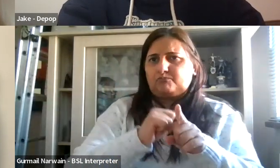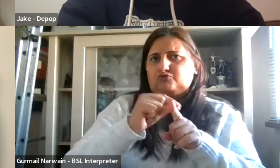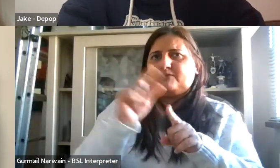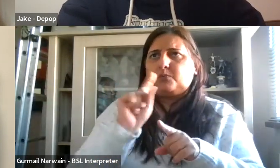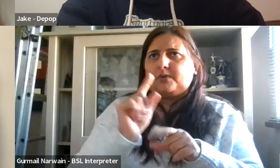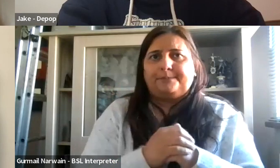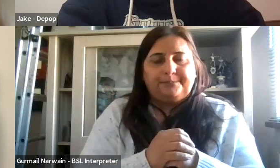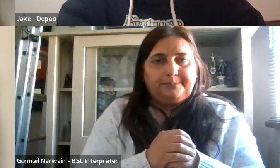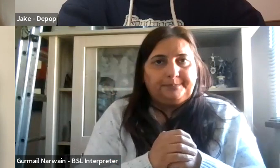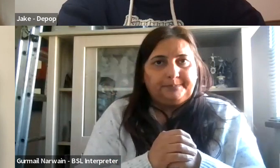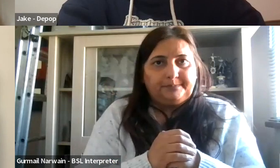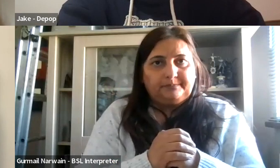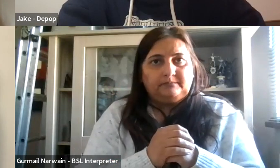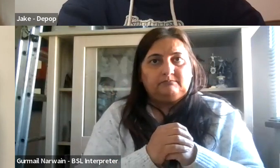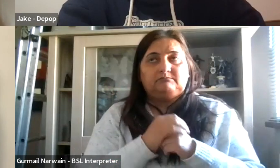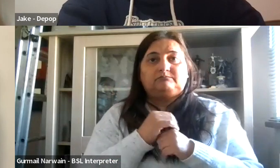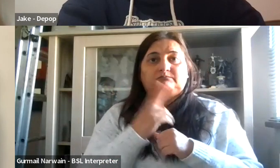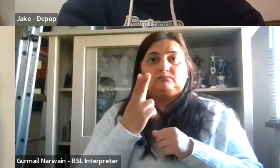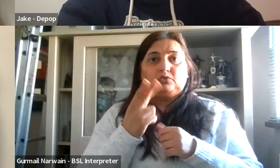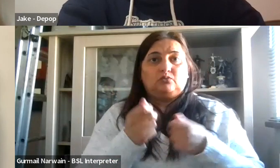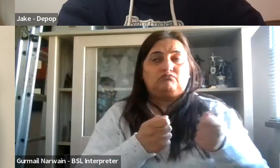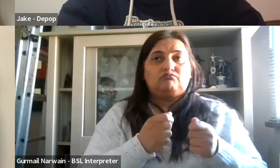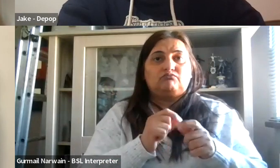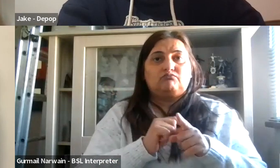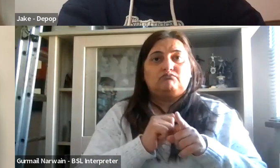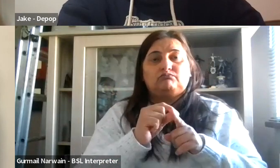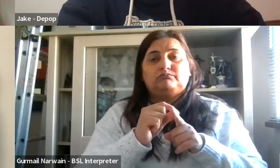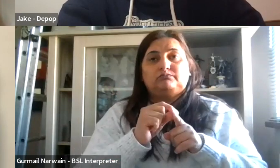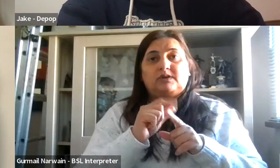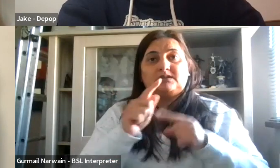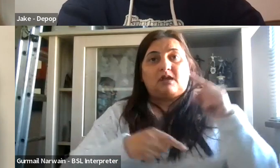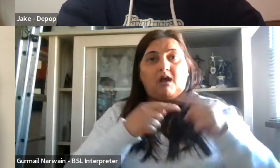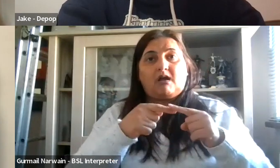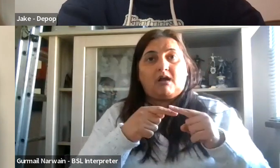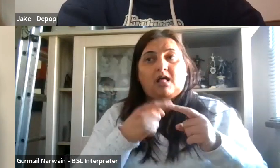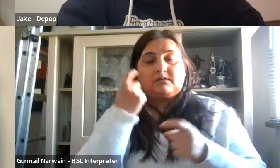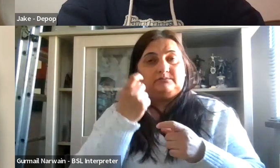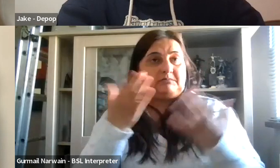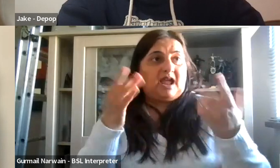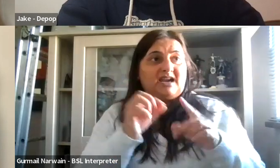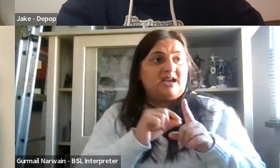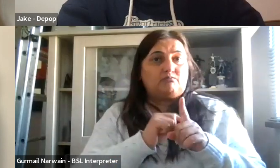And we operate 2 promotion cycles per year, where we'd consider then, any promotions being put forward.